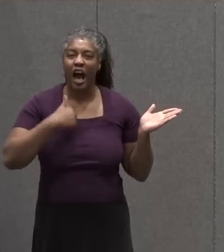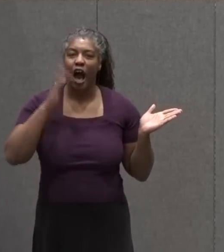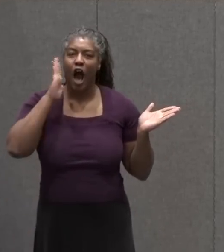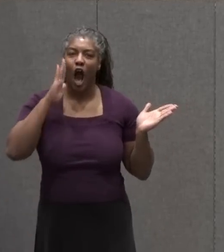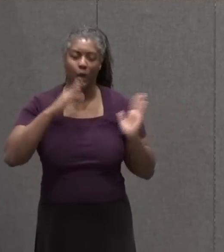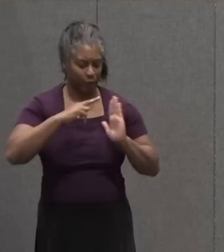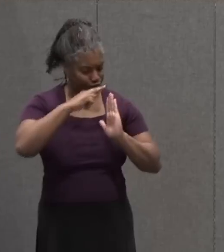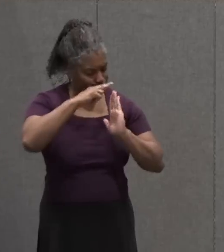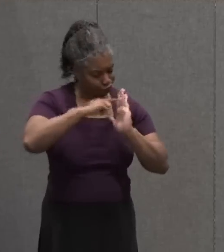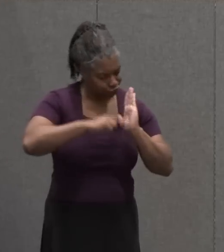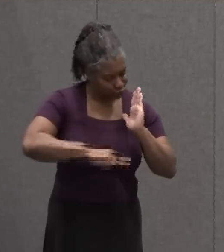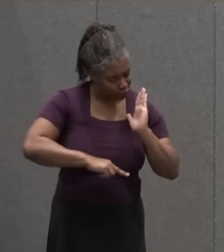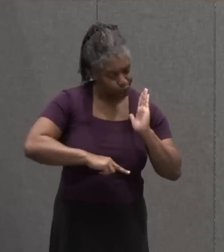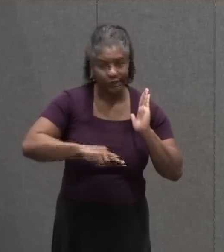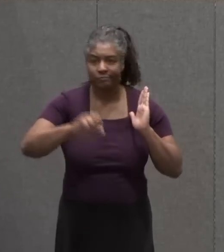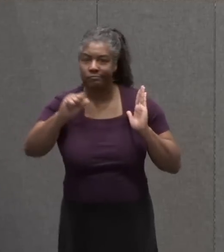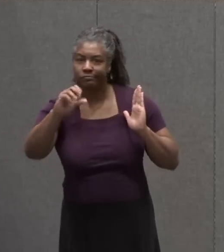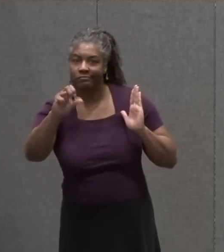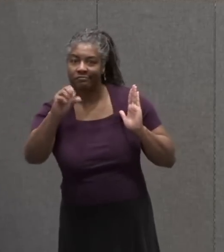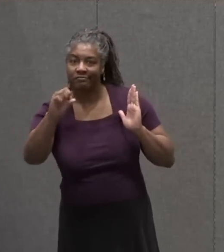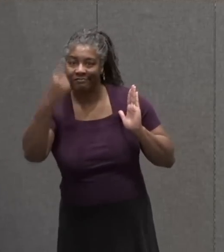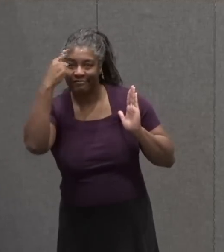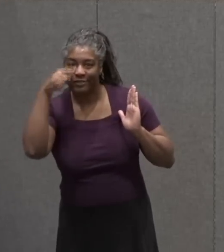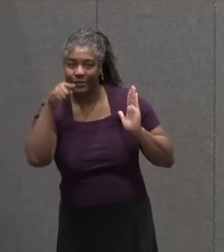They will be available on our website.